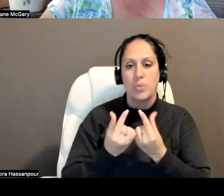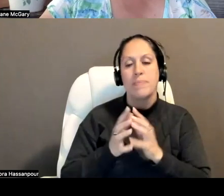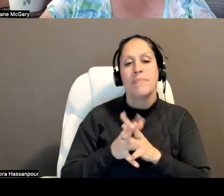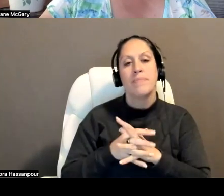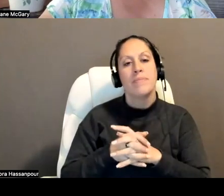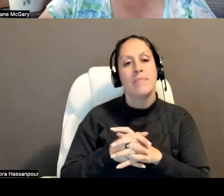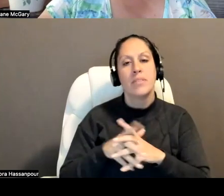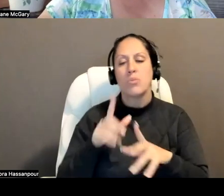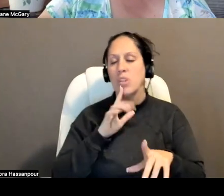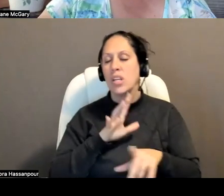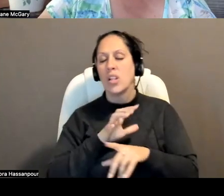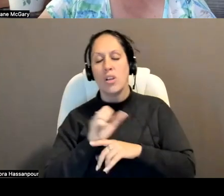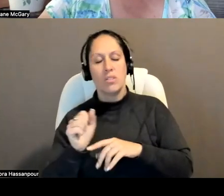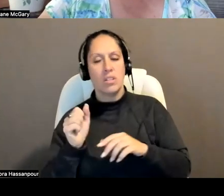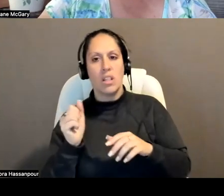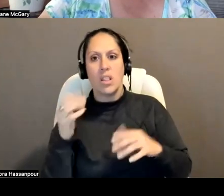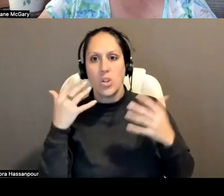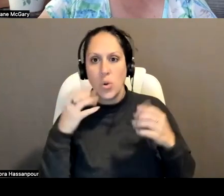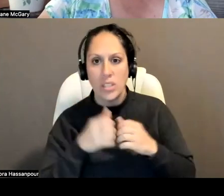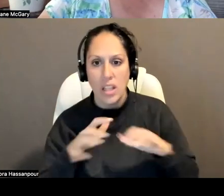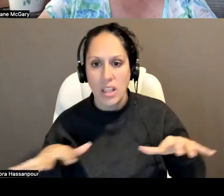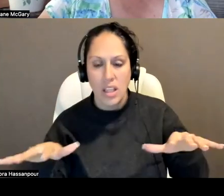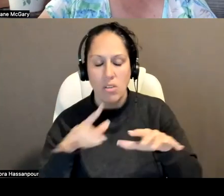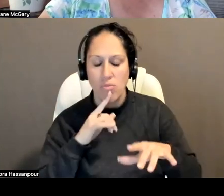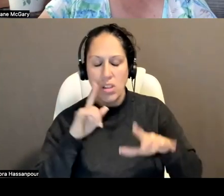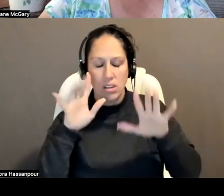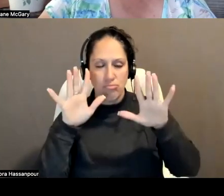incredible acoustics in there, yeah. Absolutely!